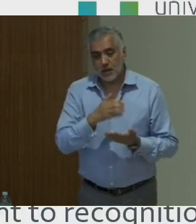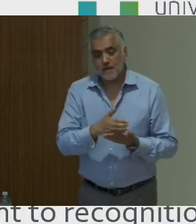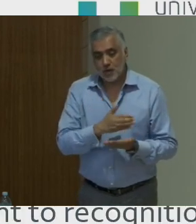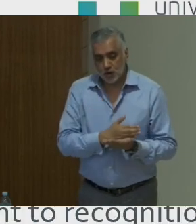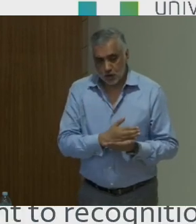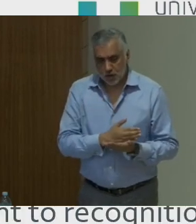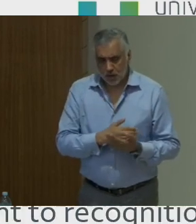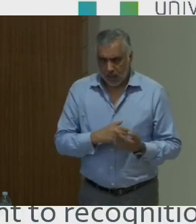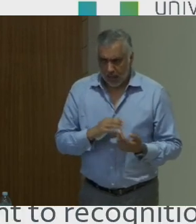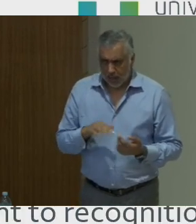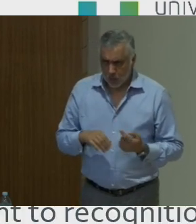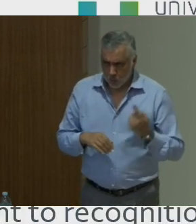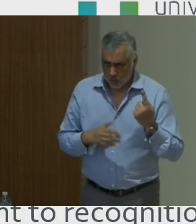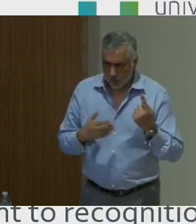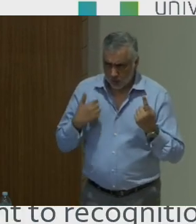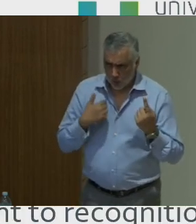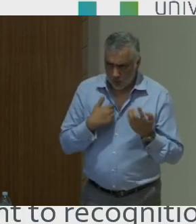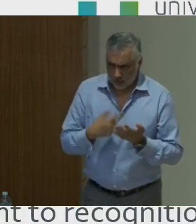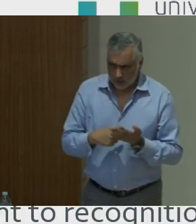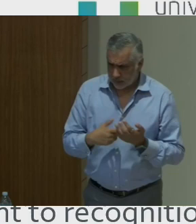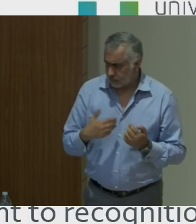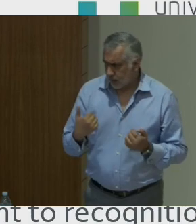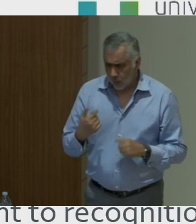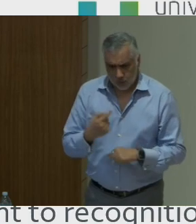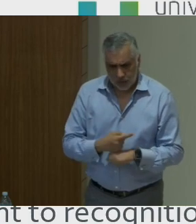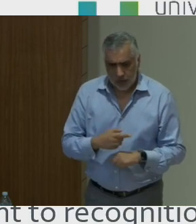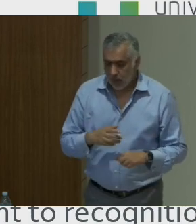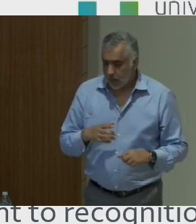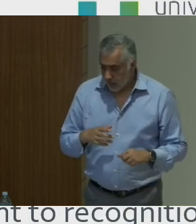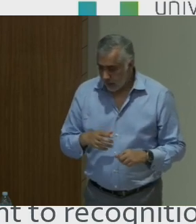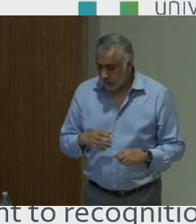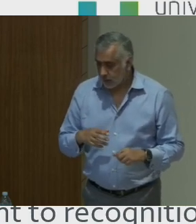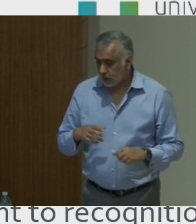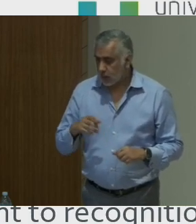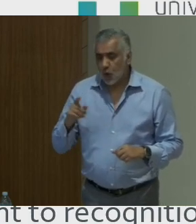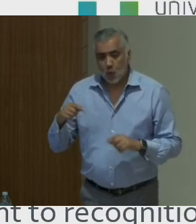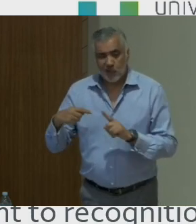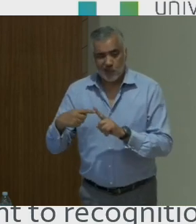And one thing we discussed the other day is when Sheila Hollins showed their picture stories